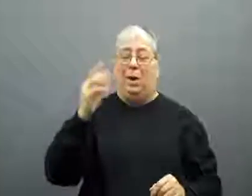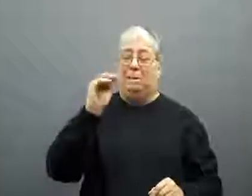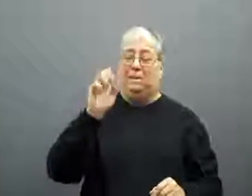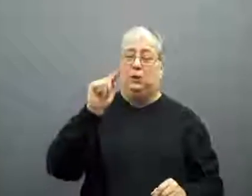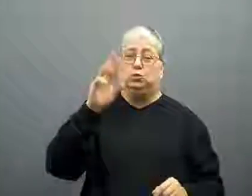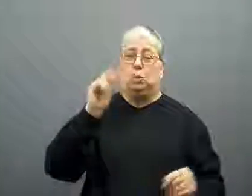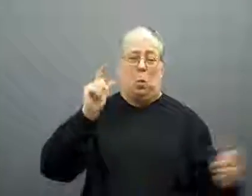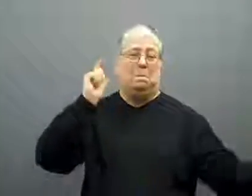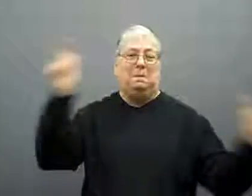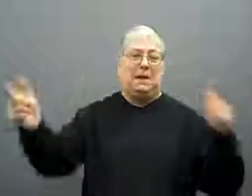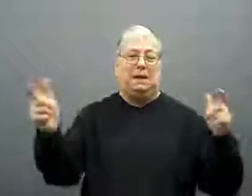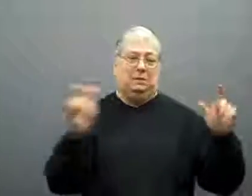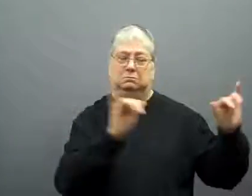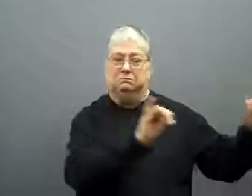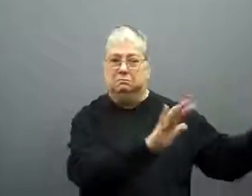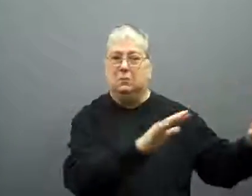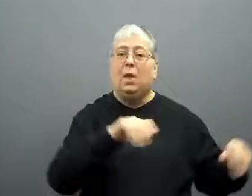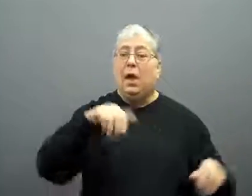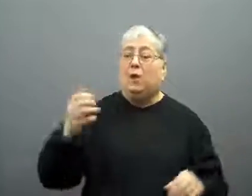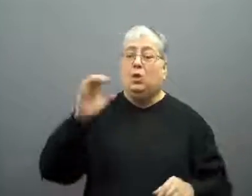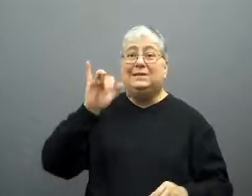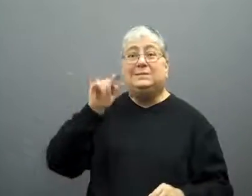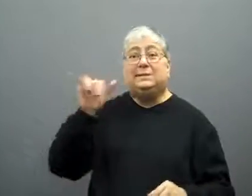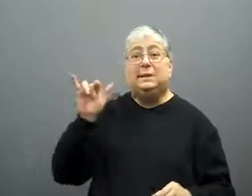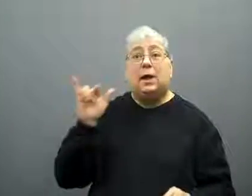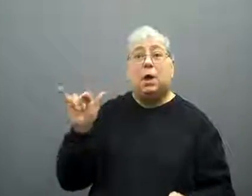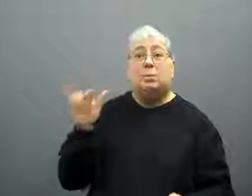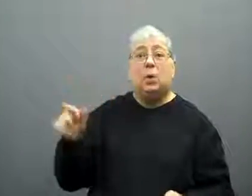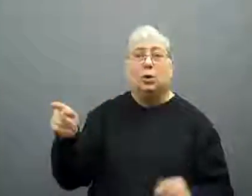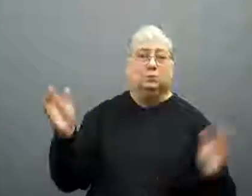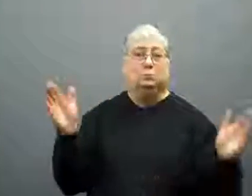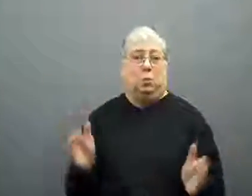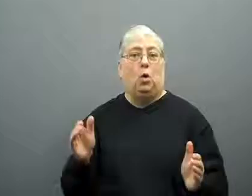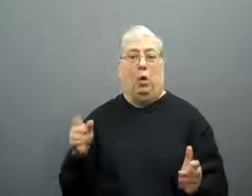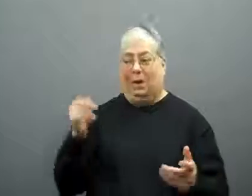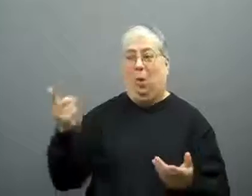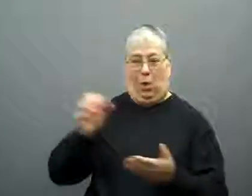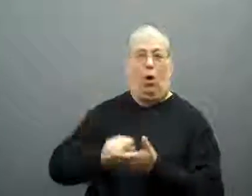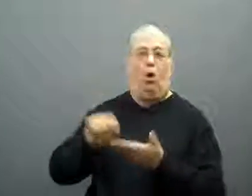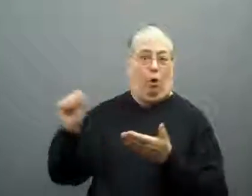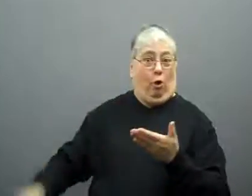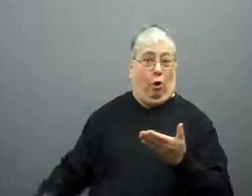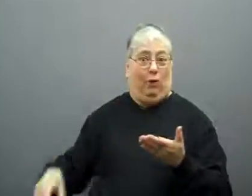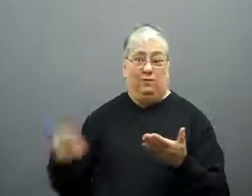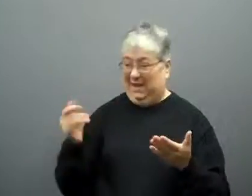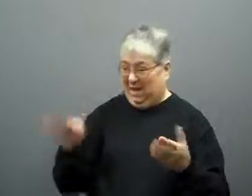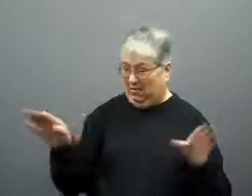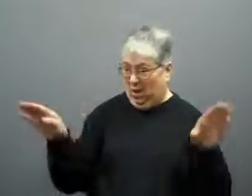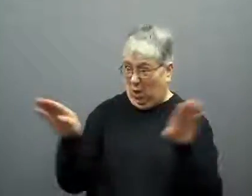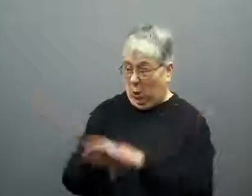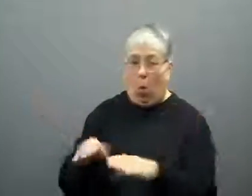The large one, Metro airport will not be affected. The other one, City Airport, is smaller.